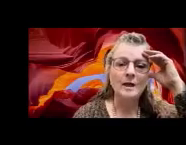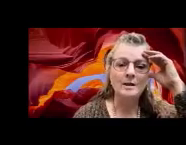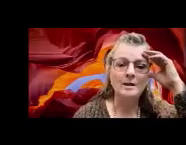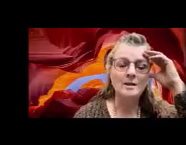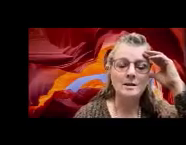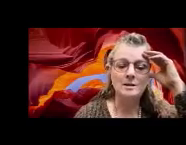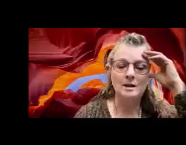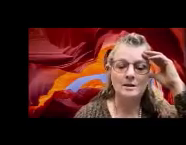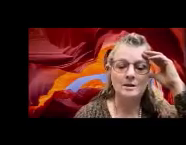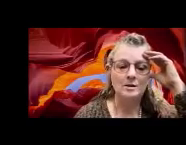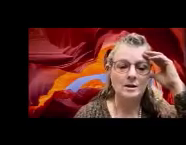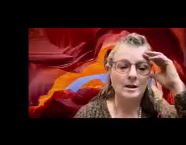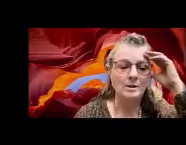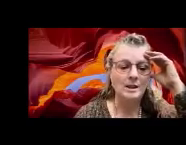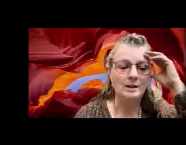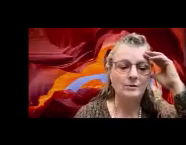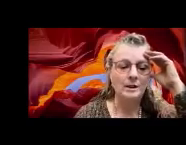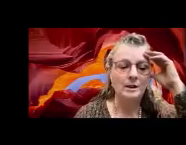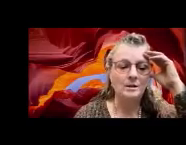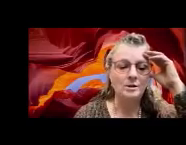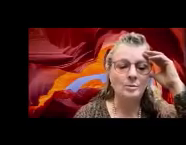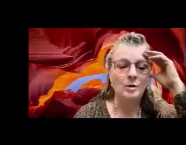and this is in adults. I would say for littles, you're more